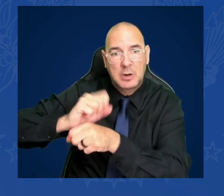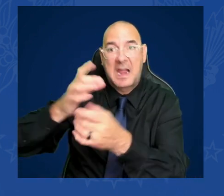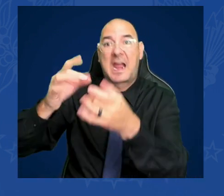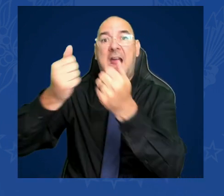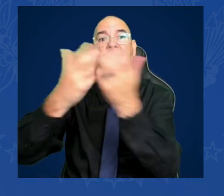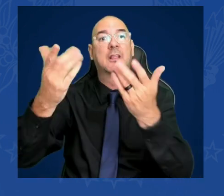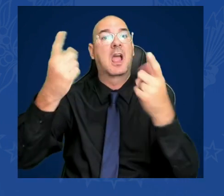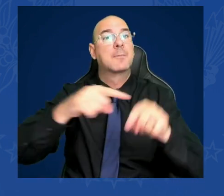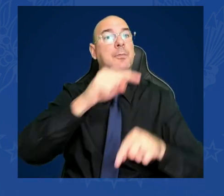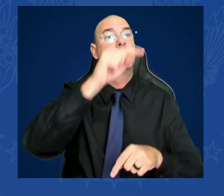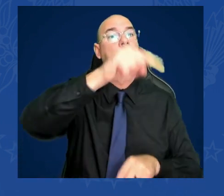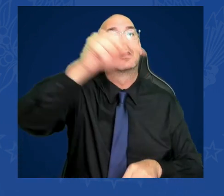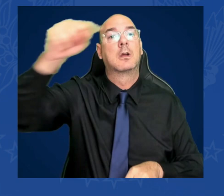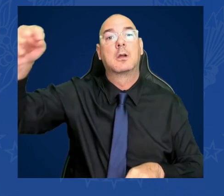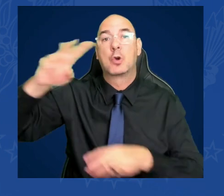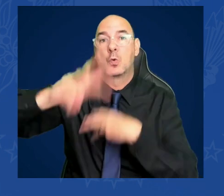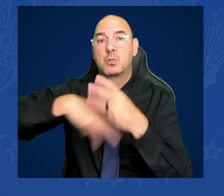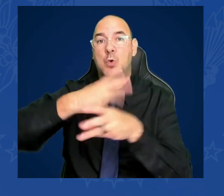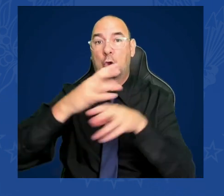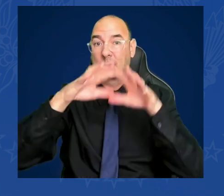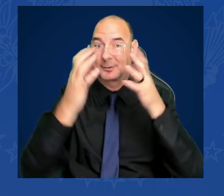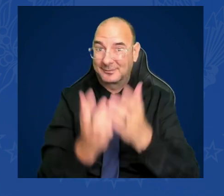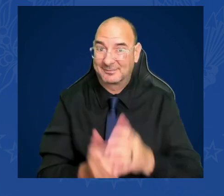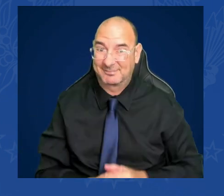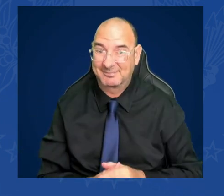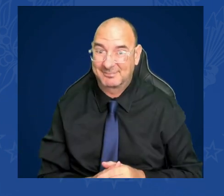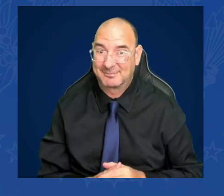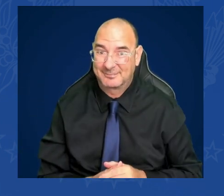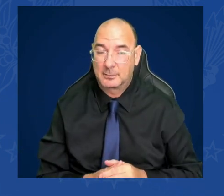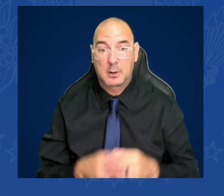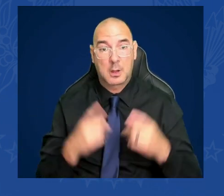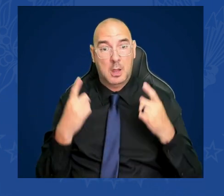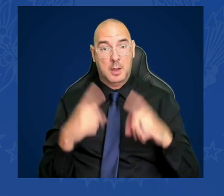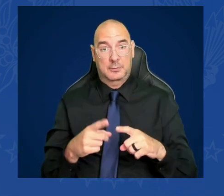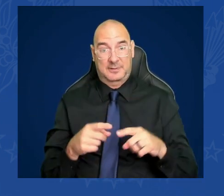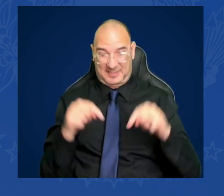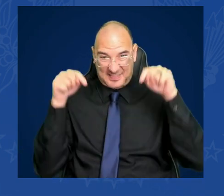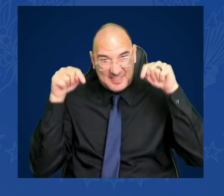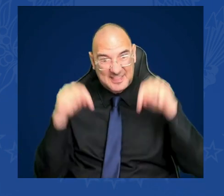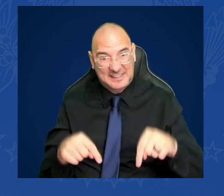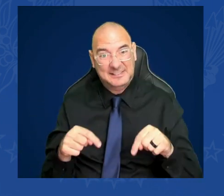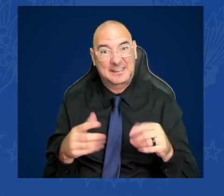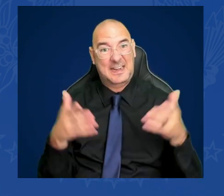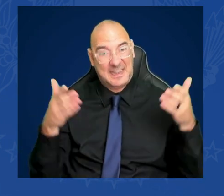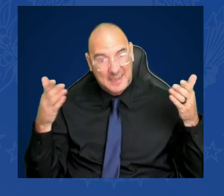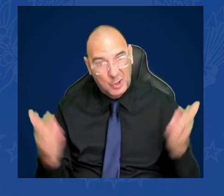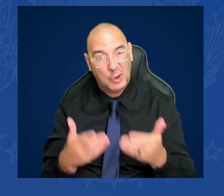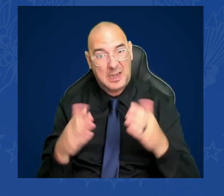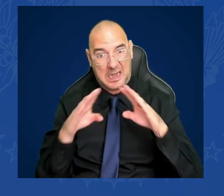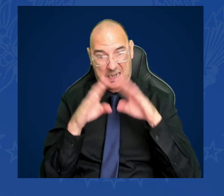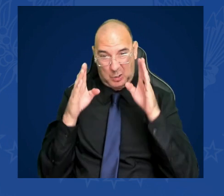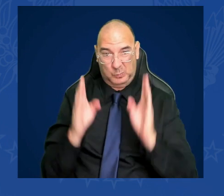right into what happens in the households of American families. When you patrol the American shores,